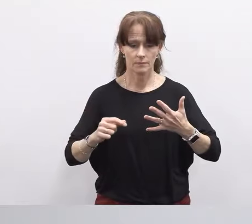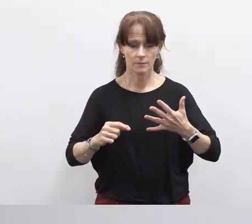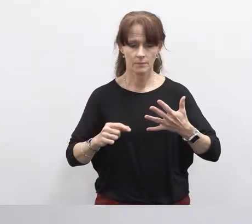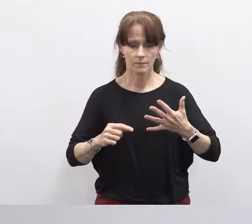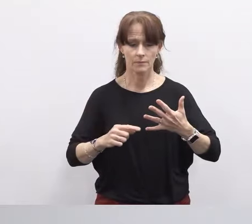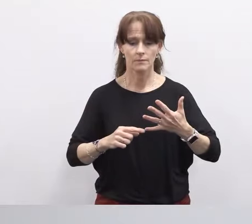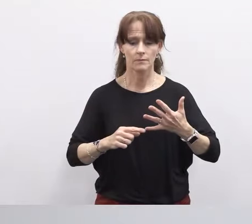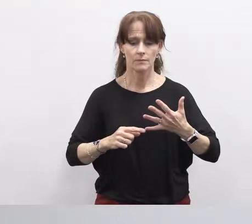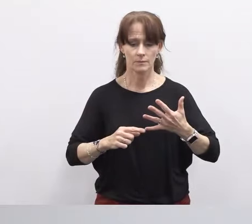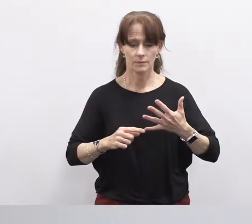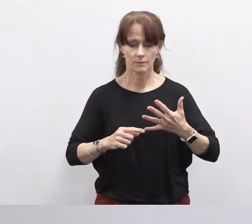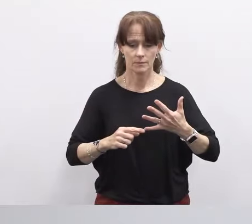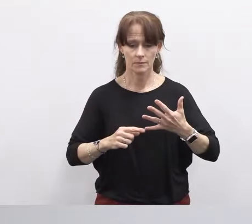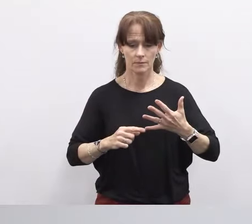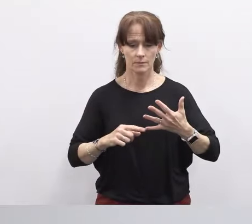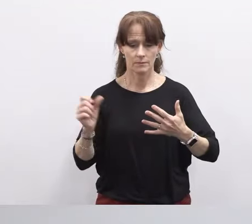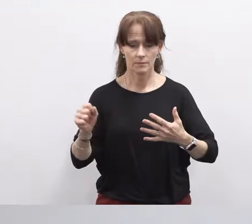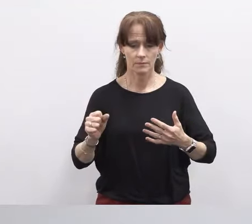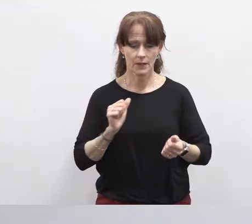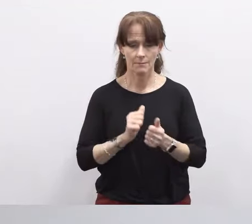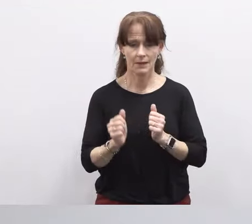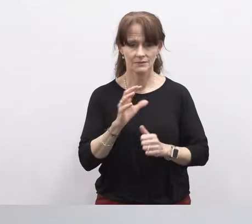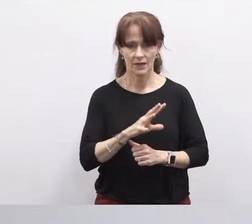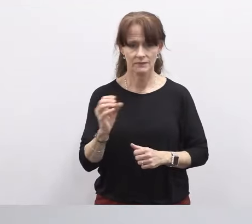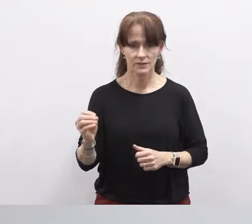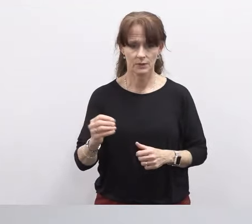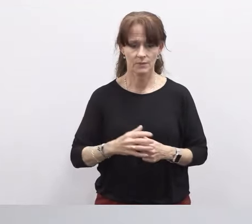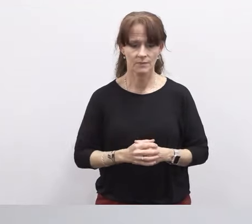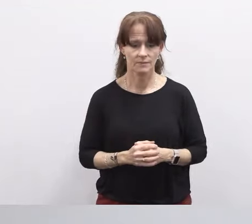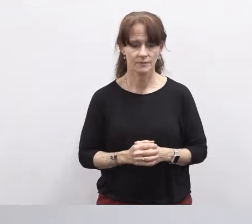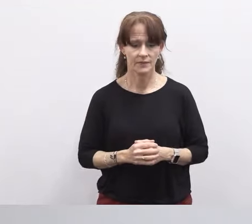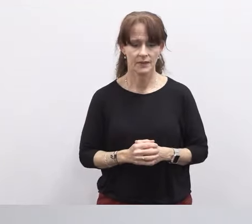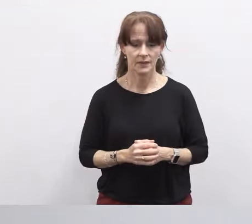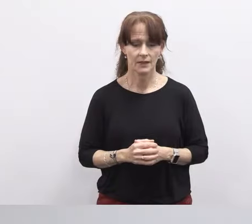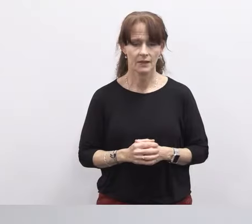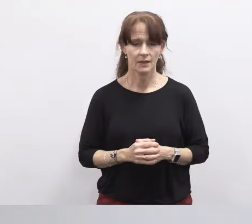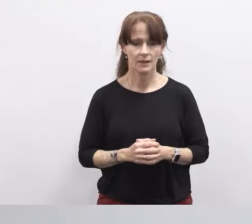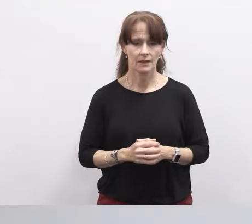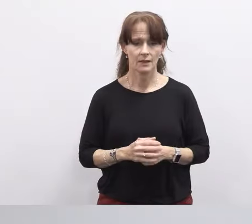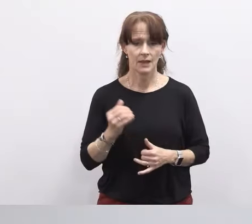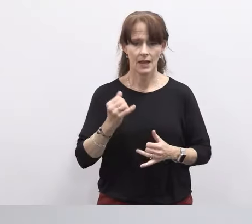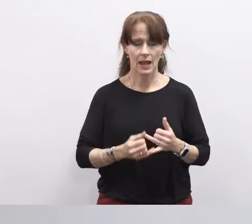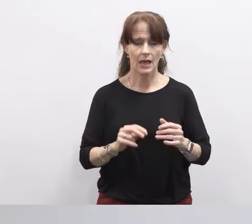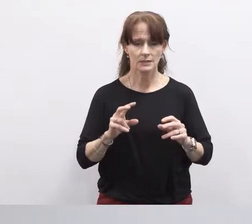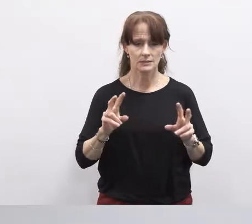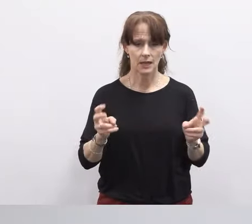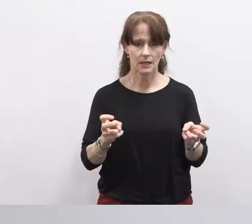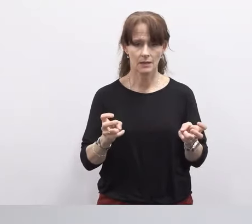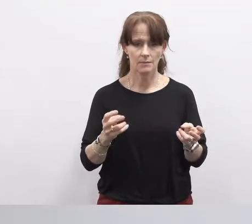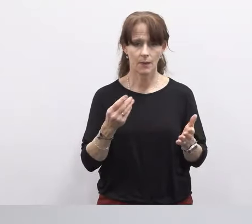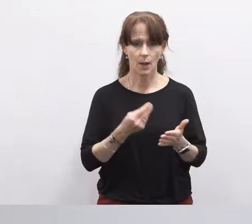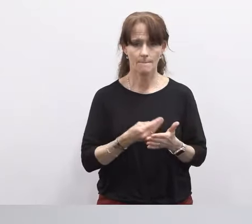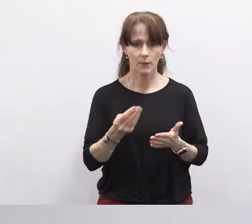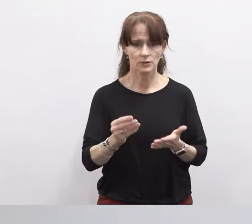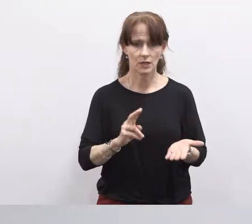And I also vote aye. That passes five, zero. Last item under business purchasing and contract report.